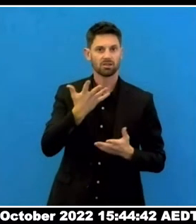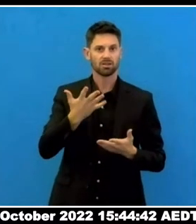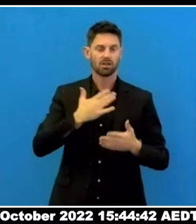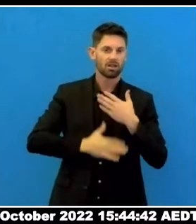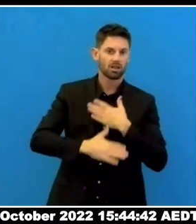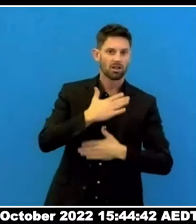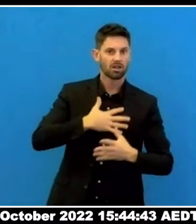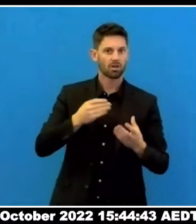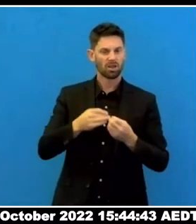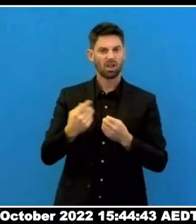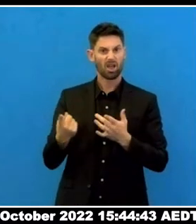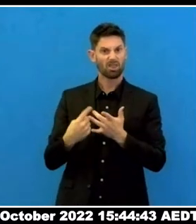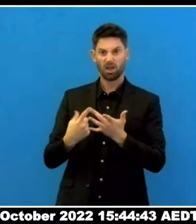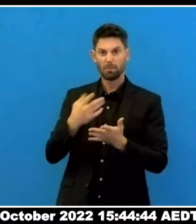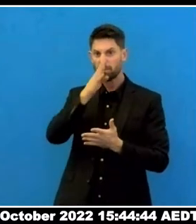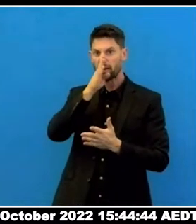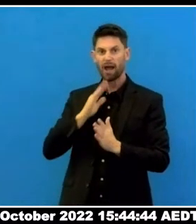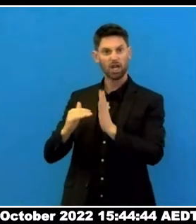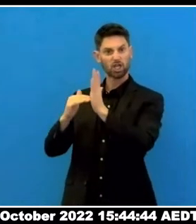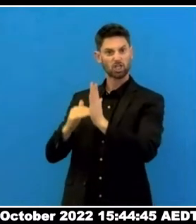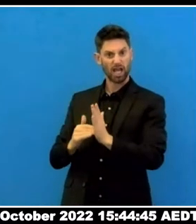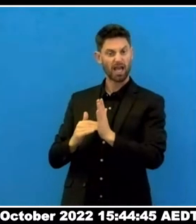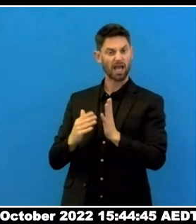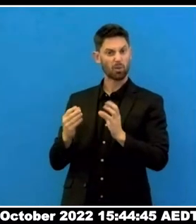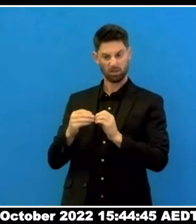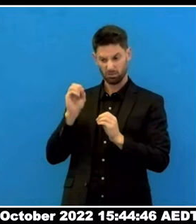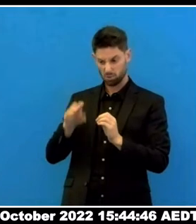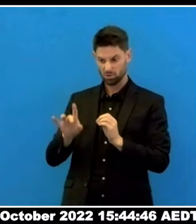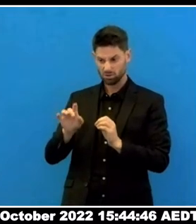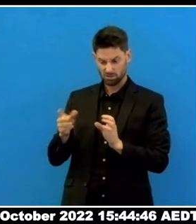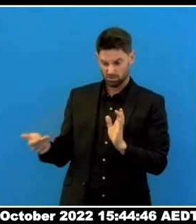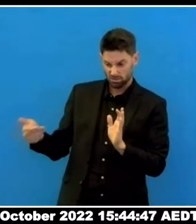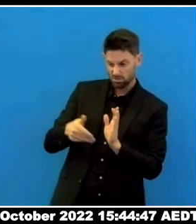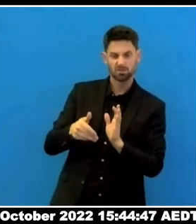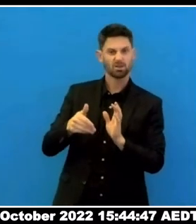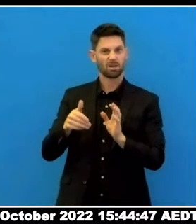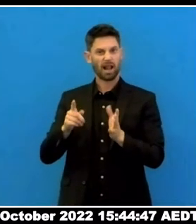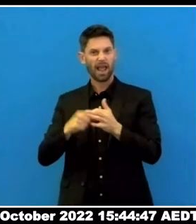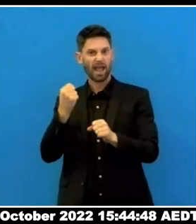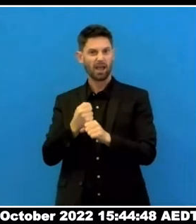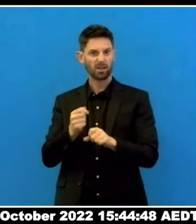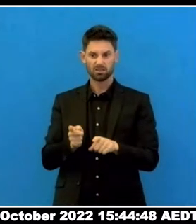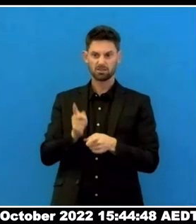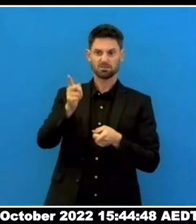and putting her leg on the table, and then when I ask from her support